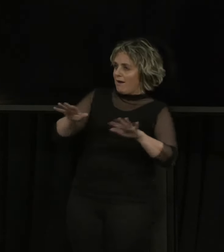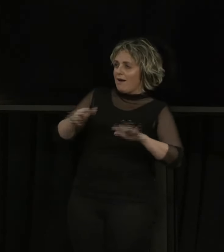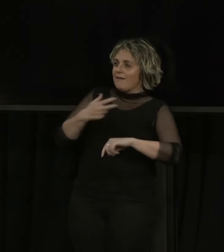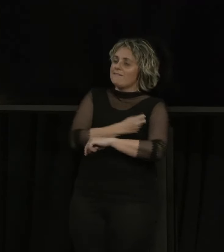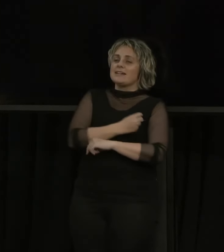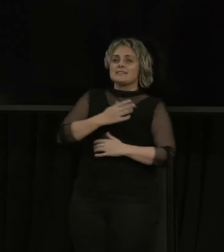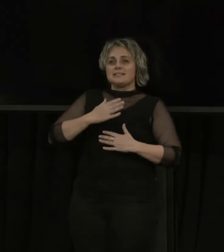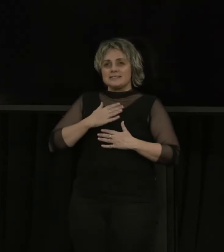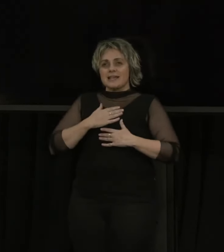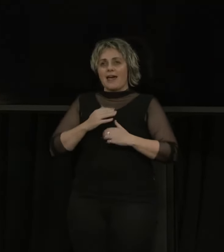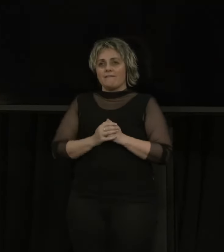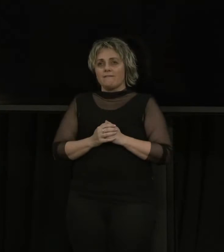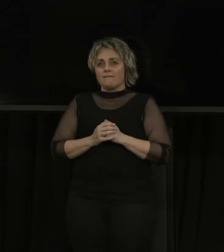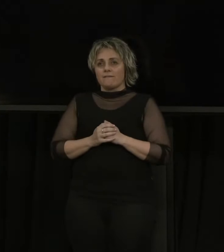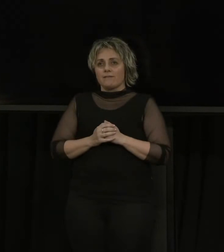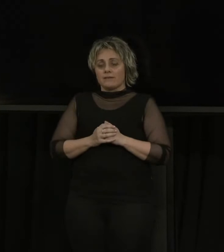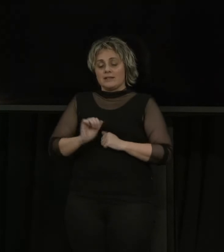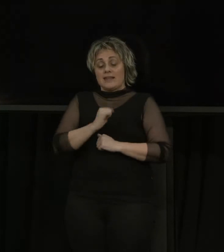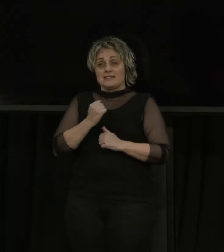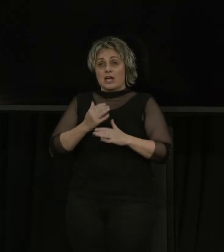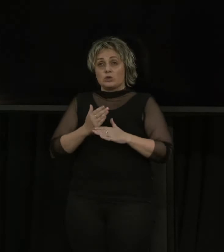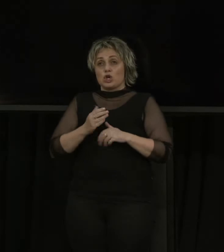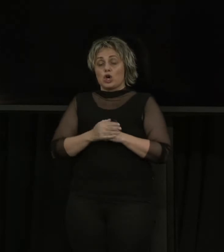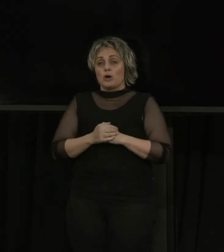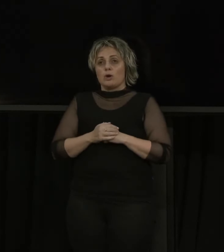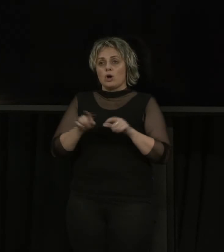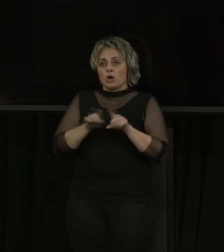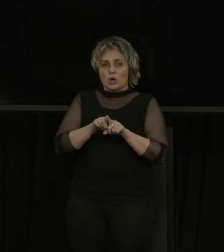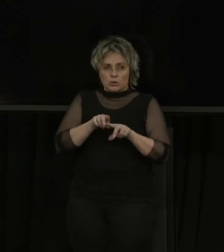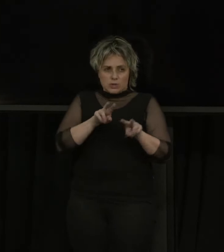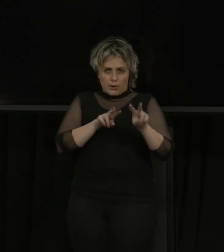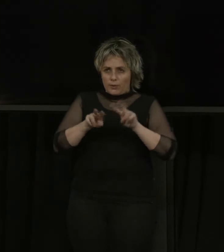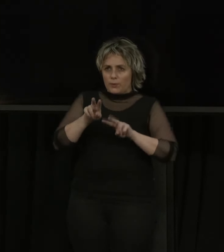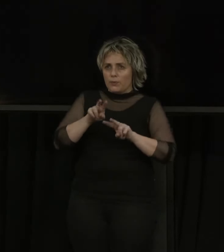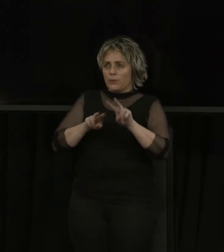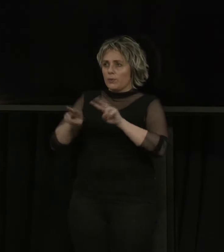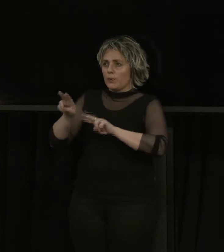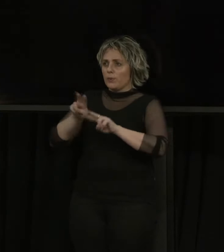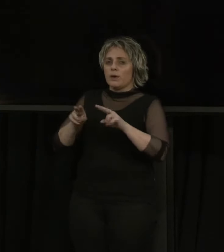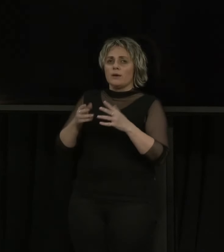of managing vaccines for every New Zealander. Therefore what we have to do is